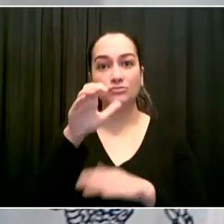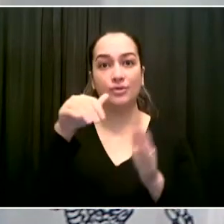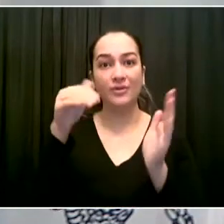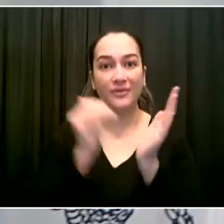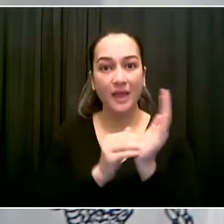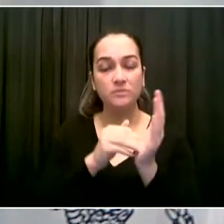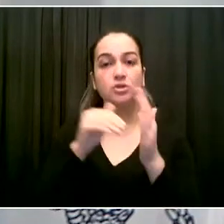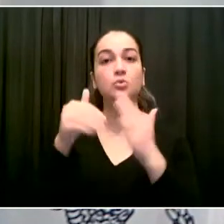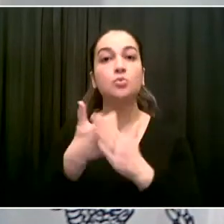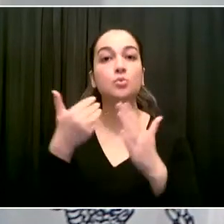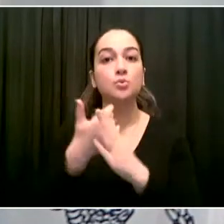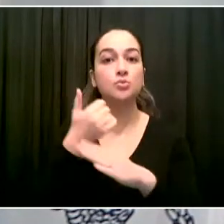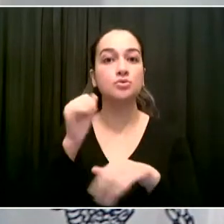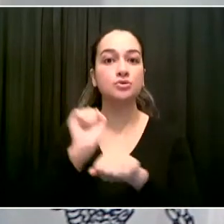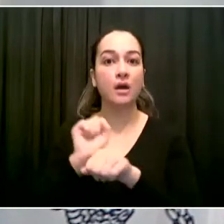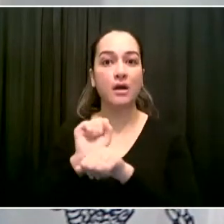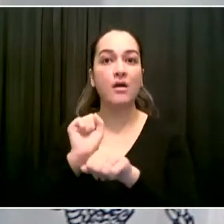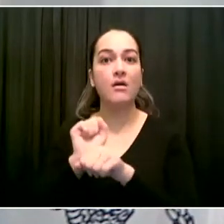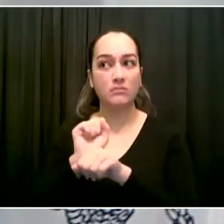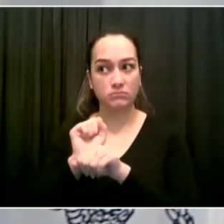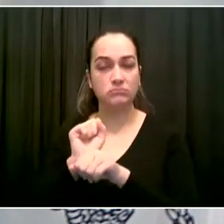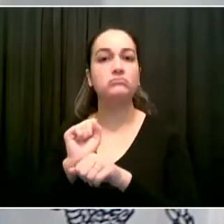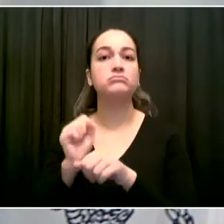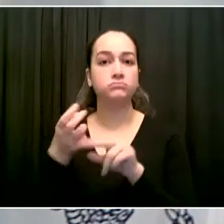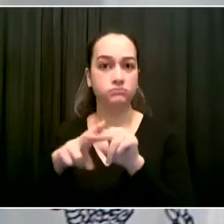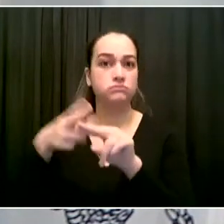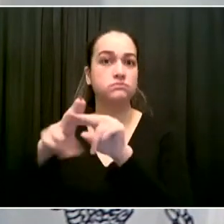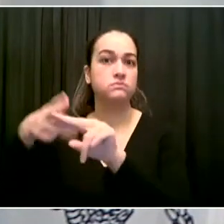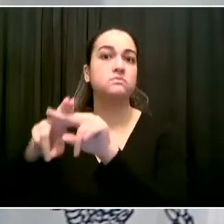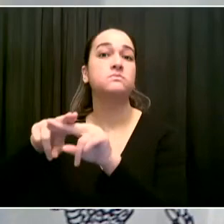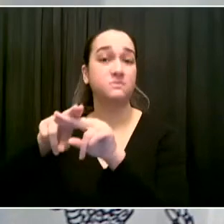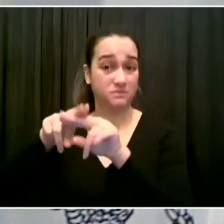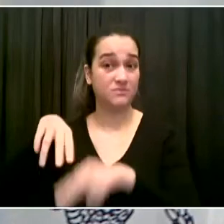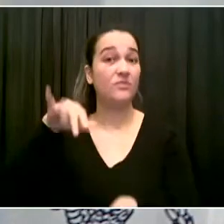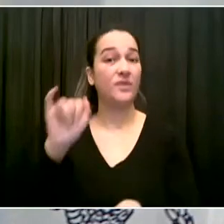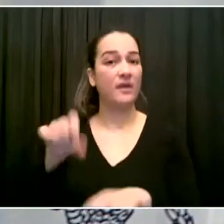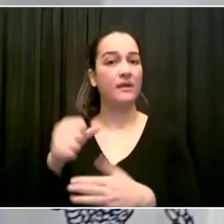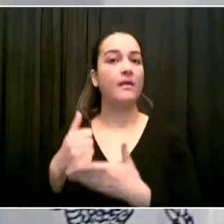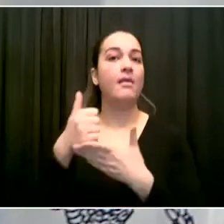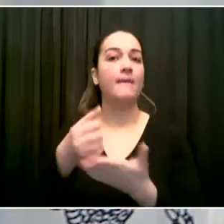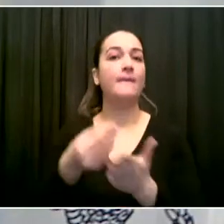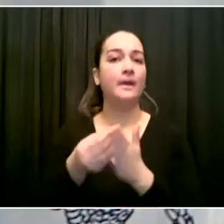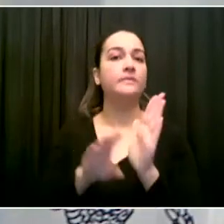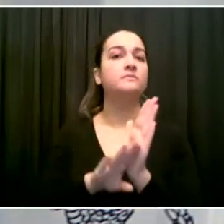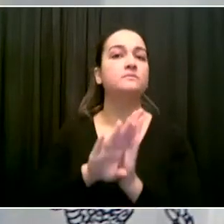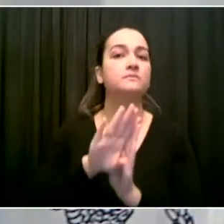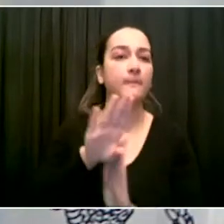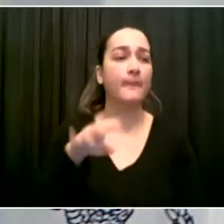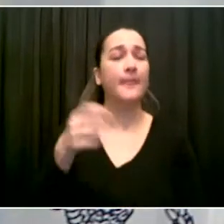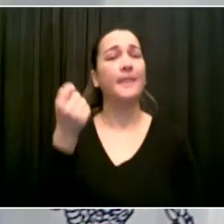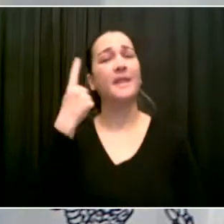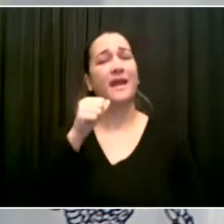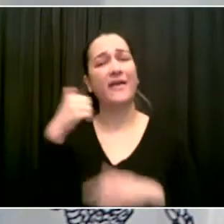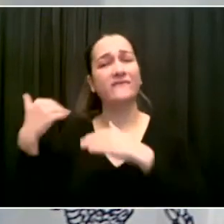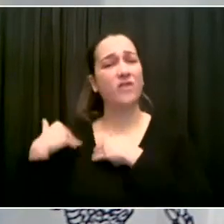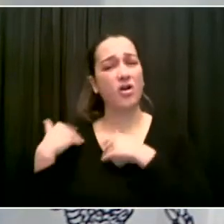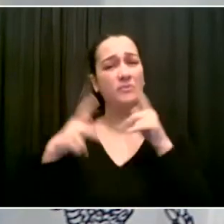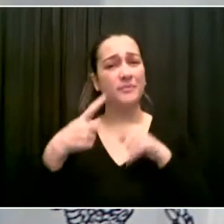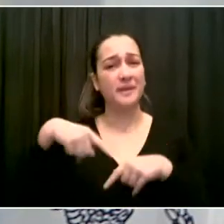SO I DO THIINK WE ARE GOING TO SEE ACHNGNGQE UICKLY. BUT UNTIL WE ARE REALLY THERE YOU